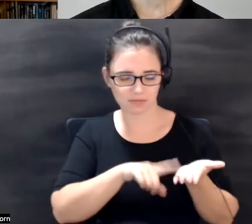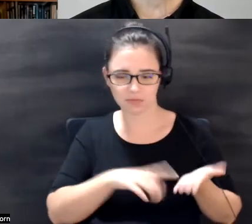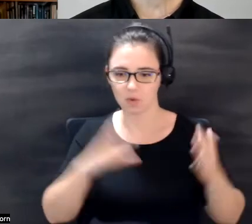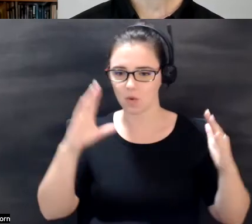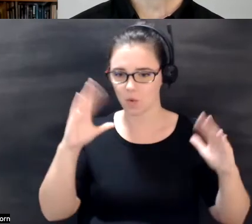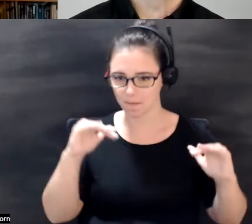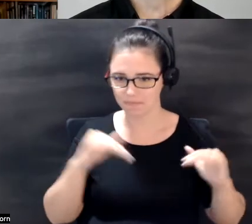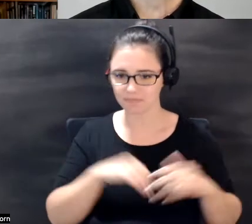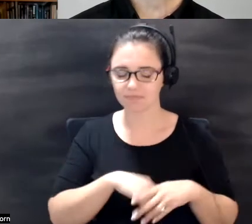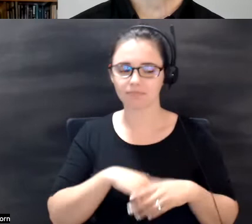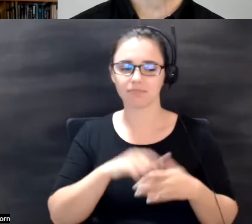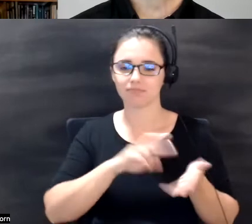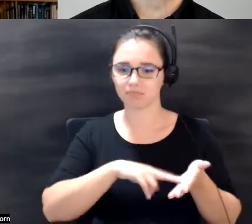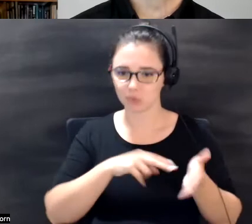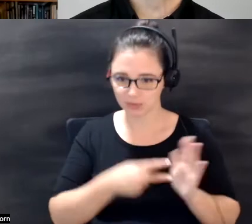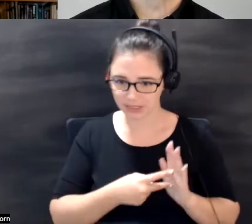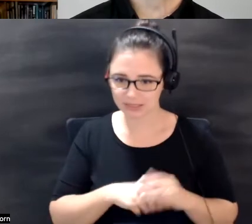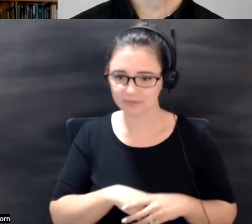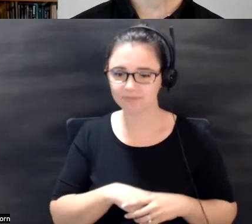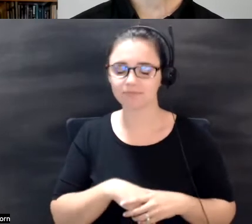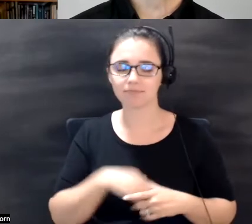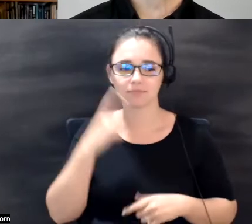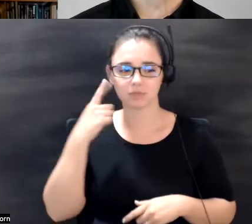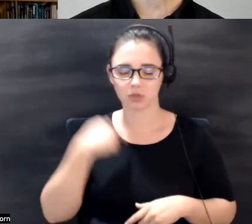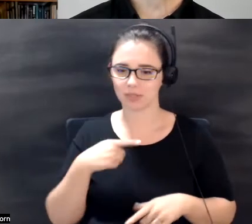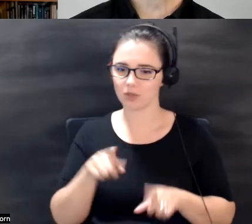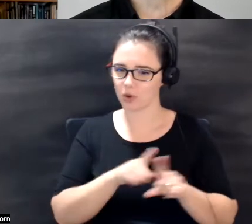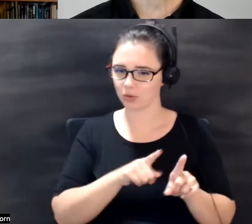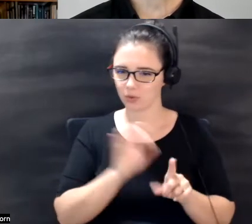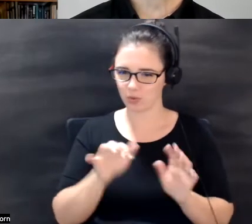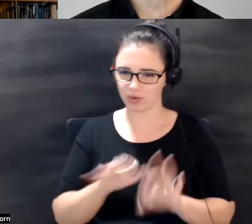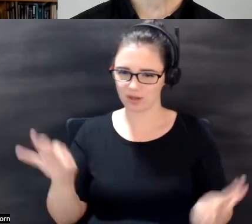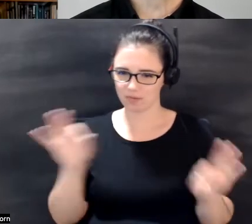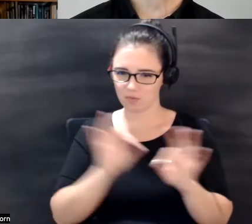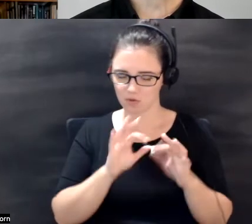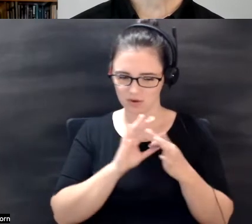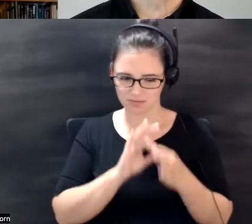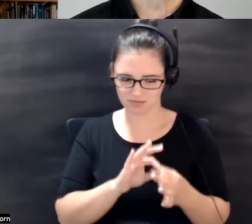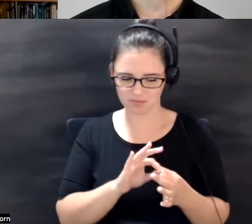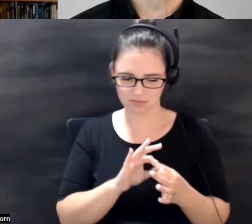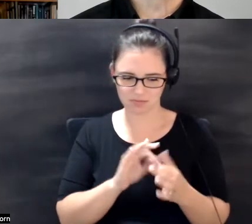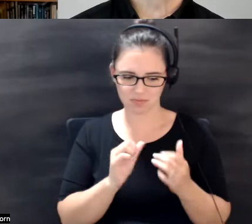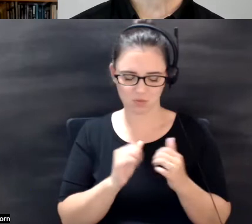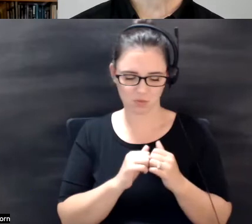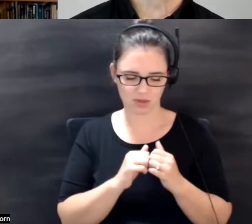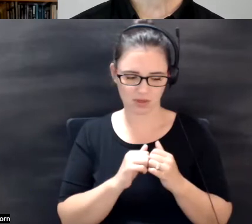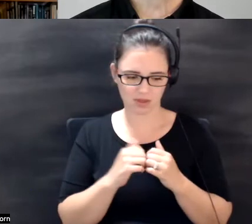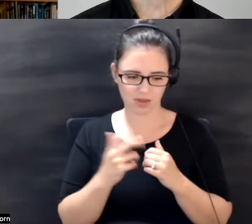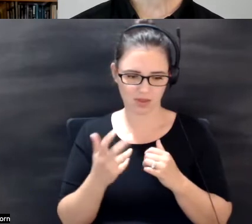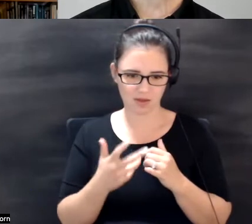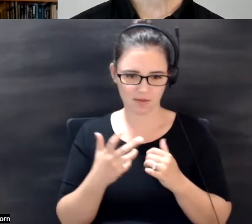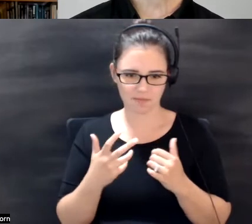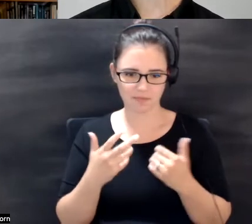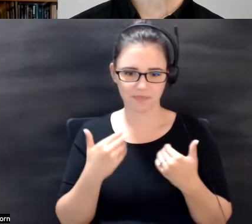And, for me also, to the importance of, of um, you know, having my baby when I